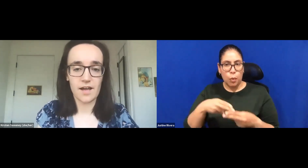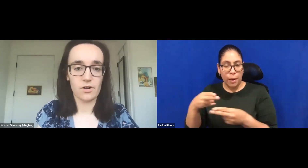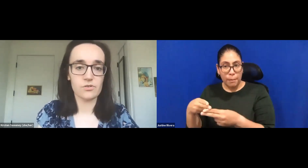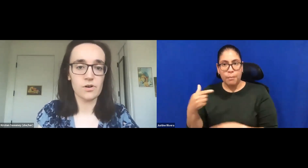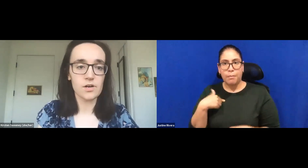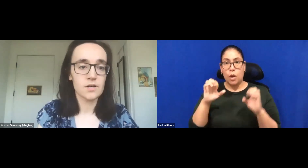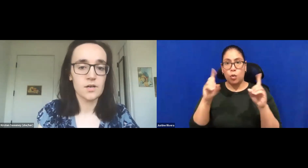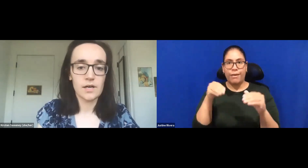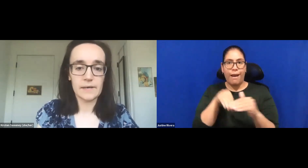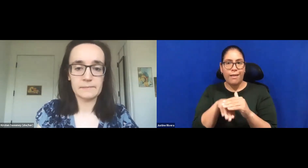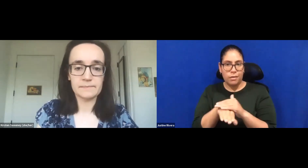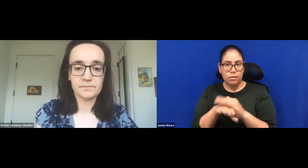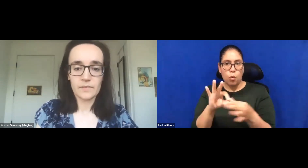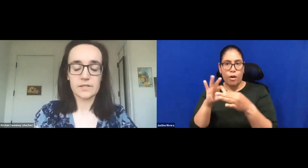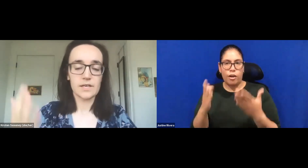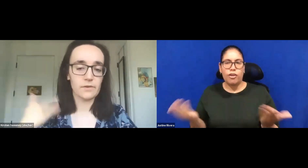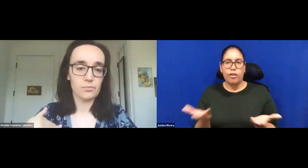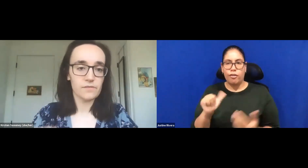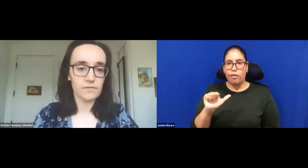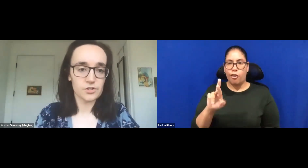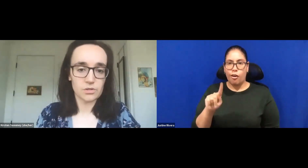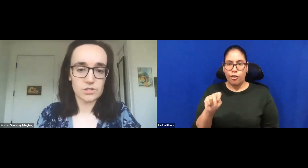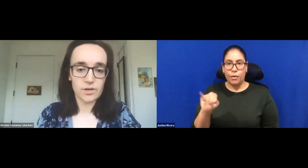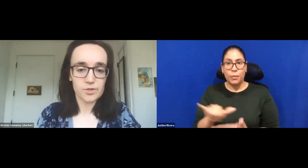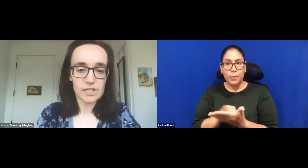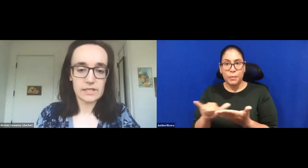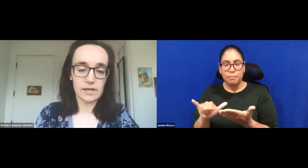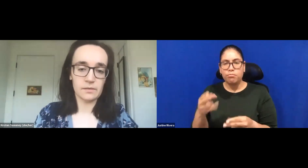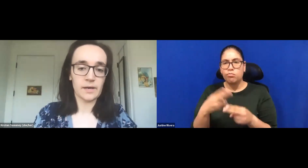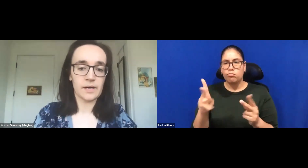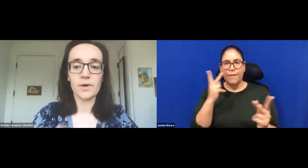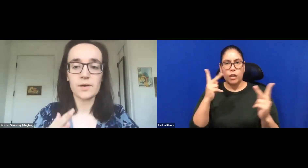A.R.T./New York. To give a brief visual description, I'm a white